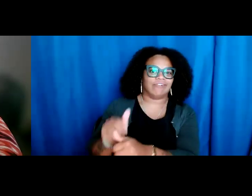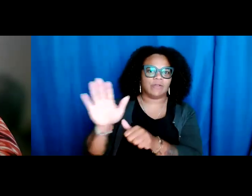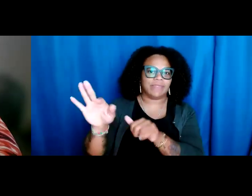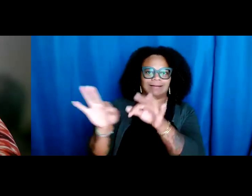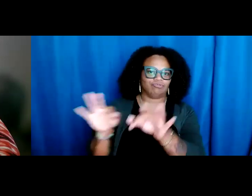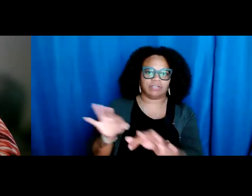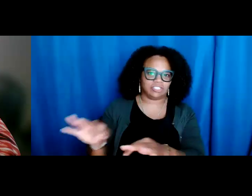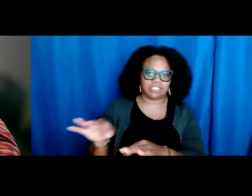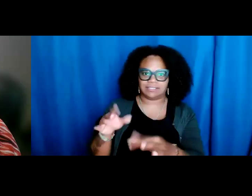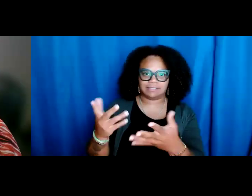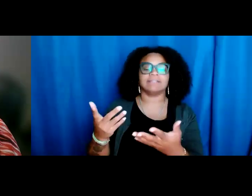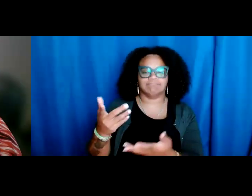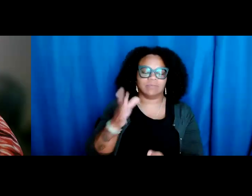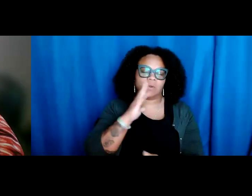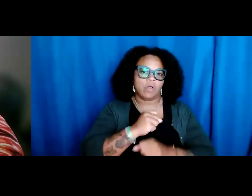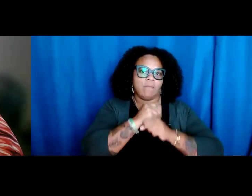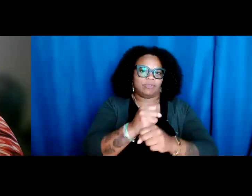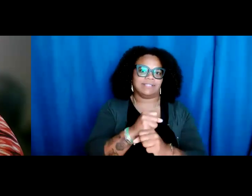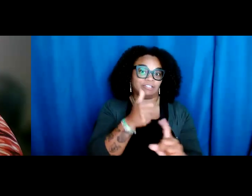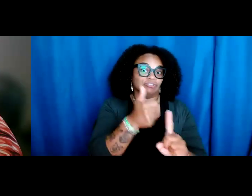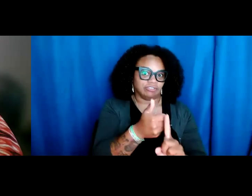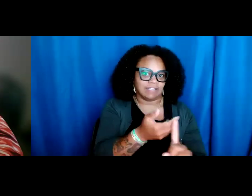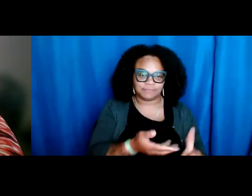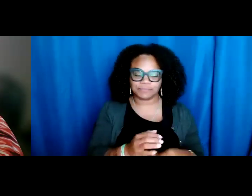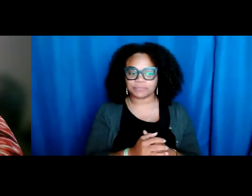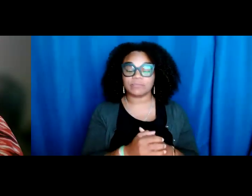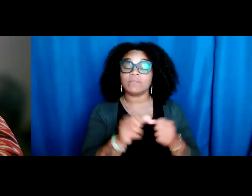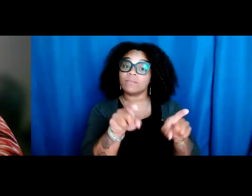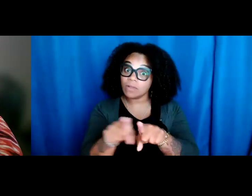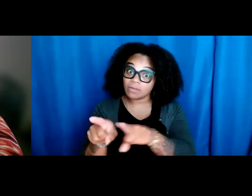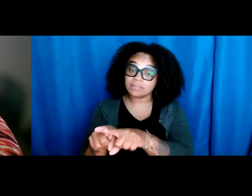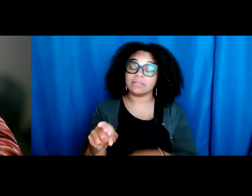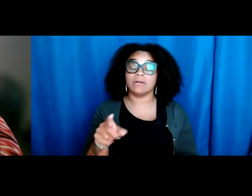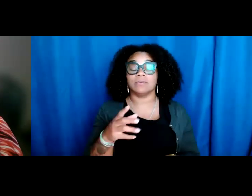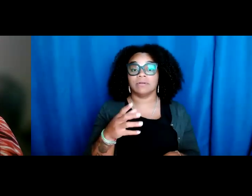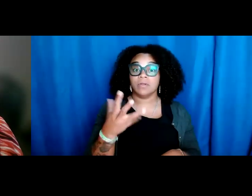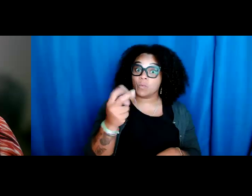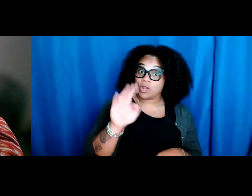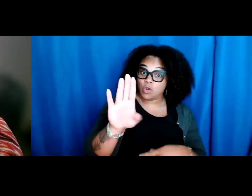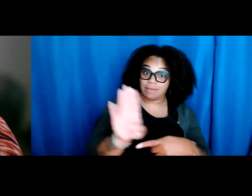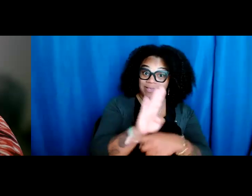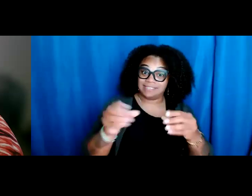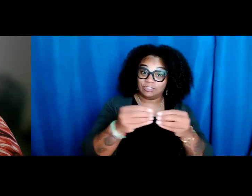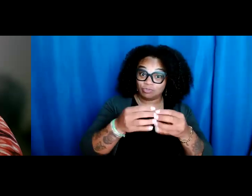so that you have something to protect yourself. Also, as you scale and grow your business,